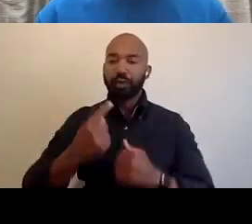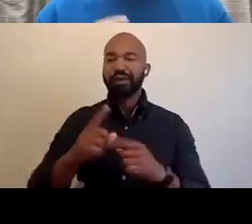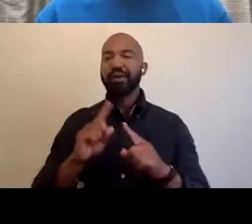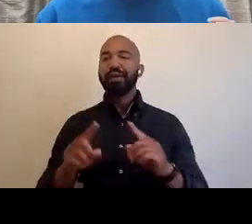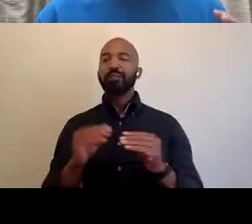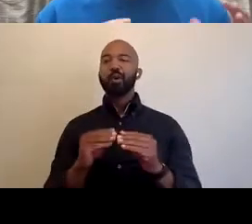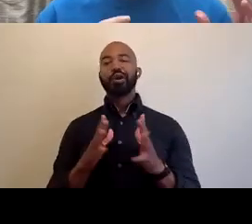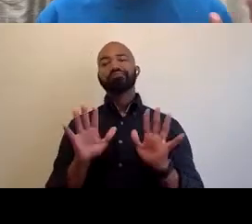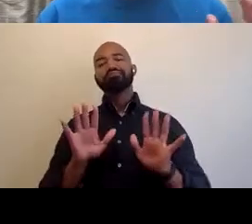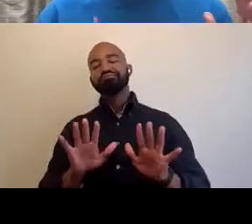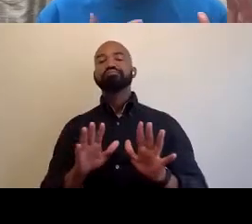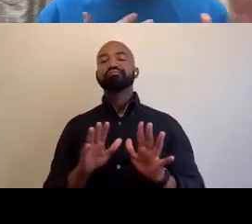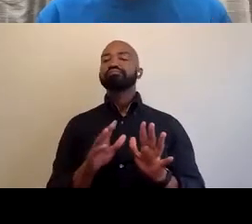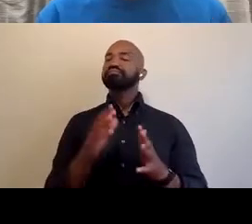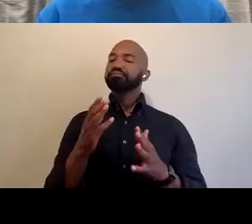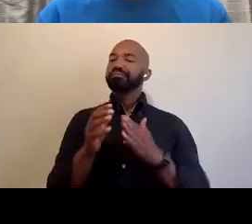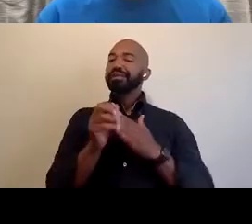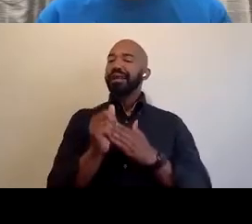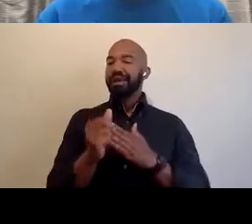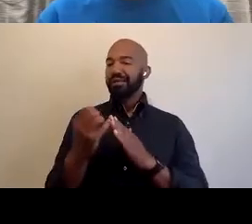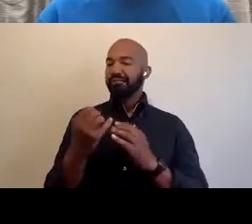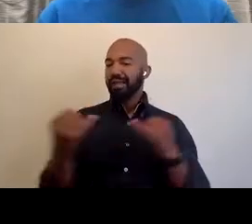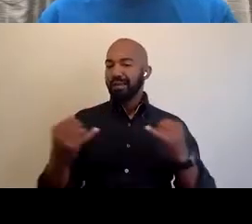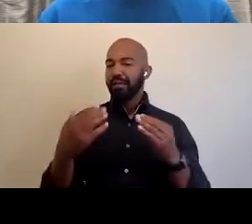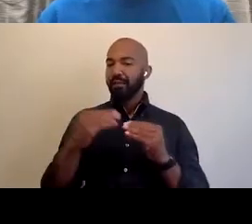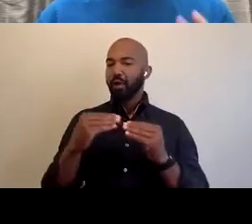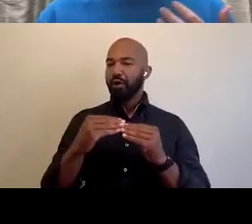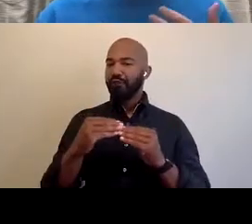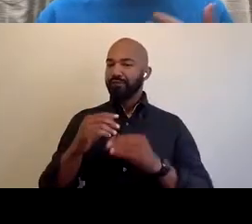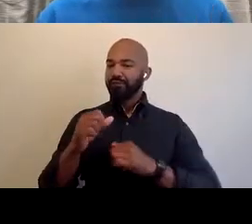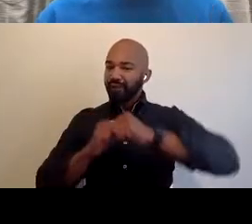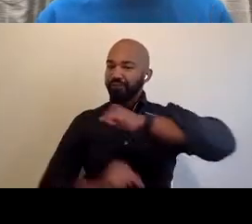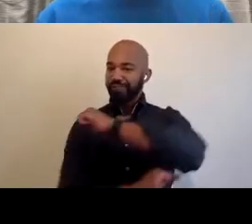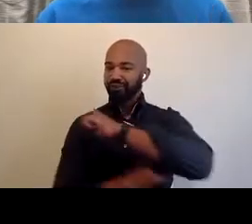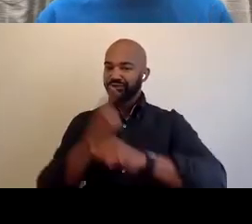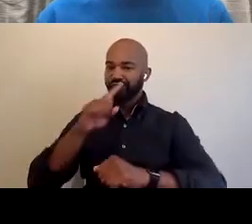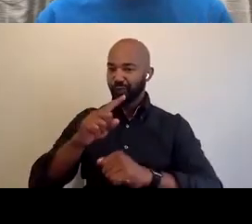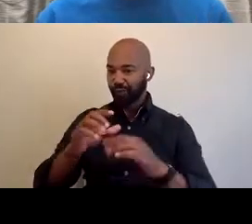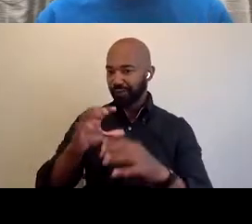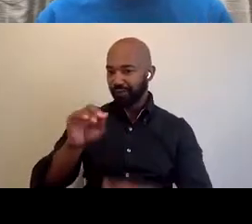These are just really, it's the backbone of care. And then you should have a conversation with your prescriber